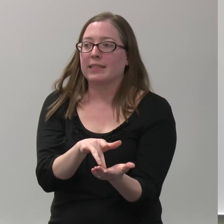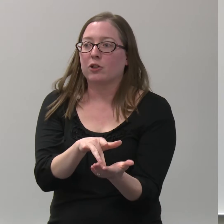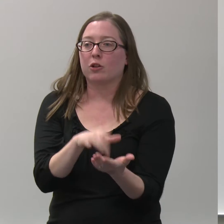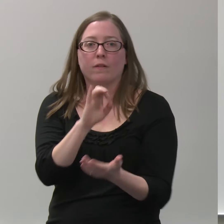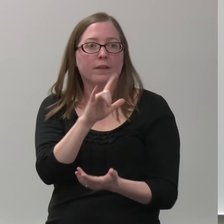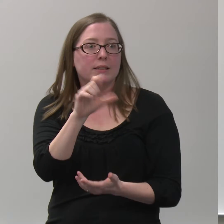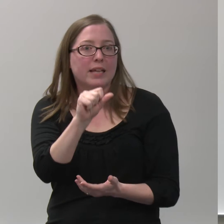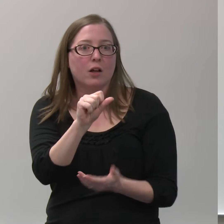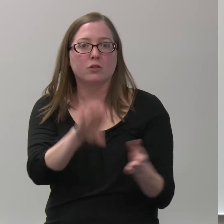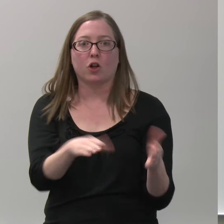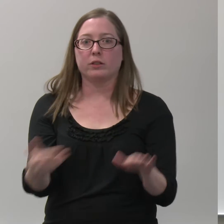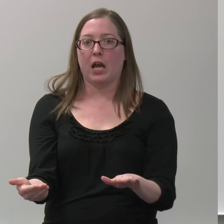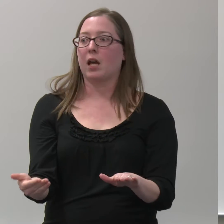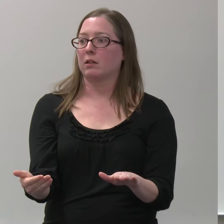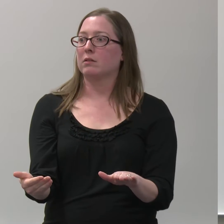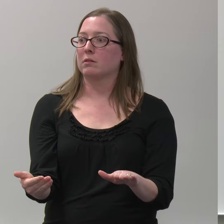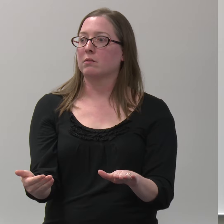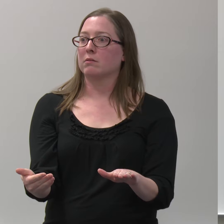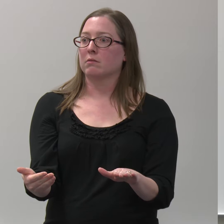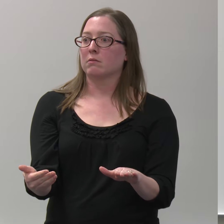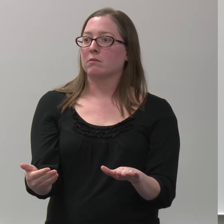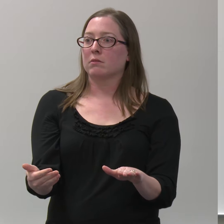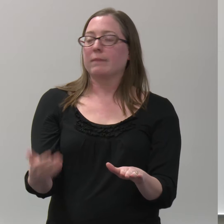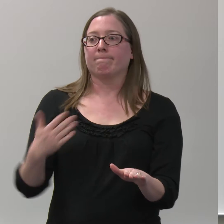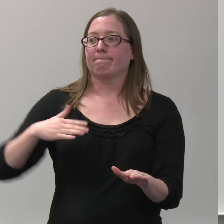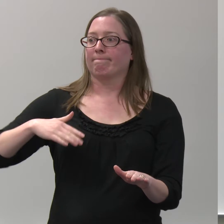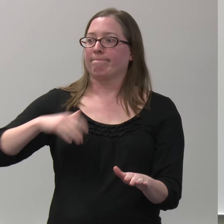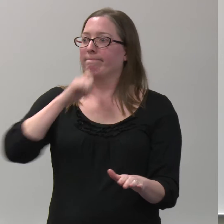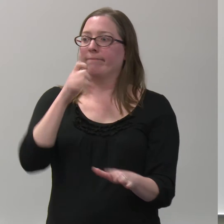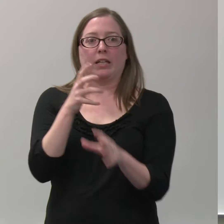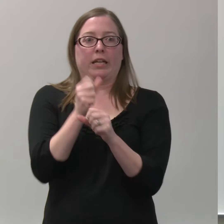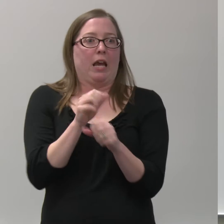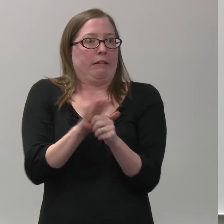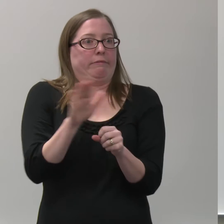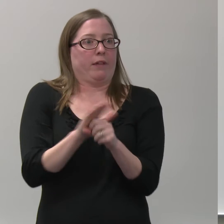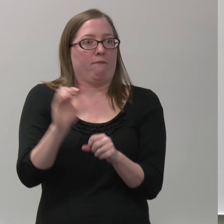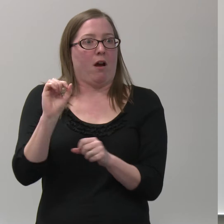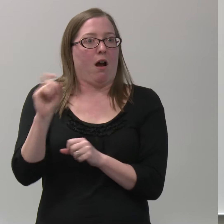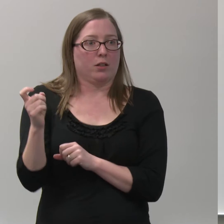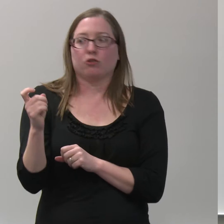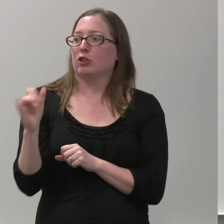are actually dead because they haven't received enough oxygen, which is what also happens in tumors